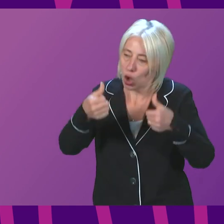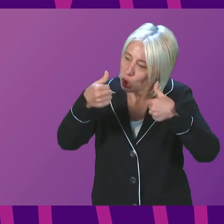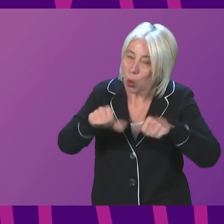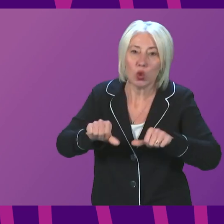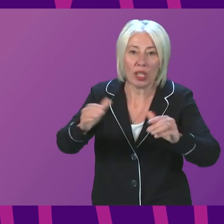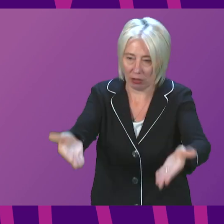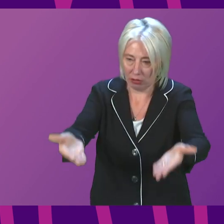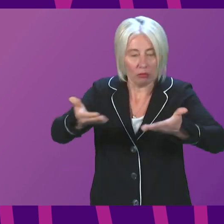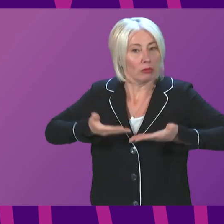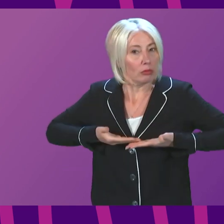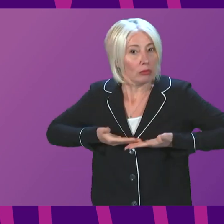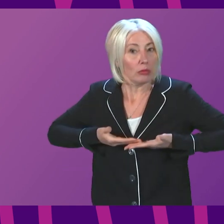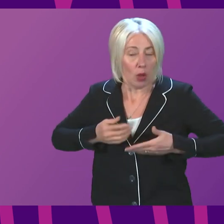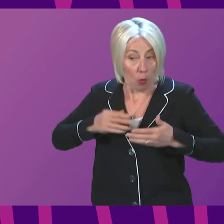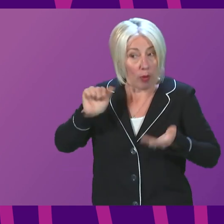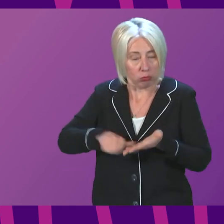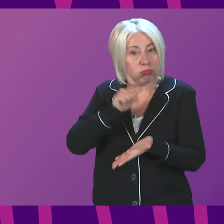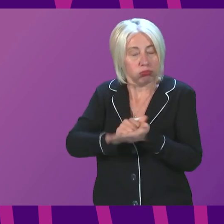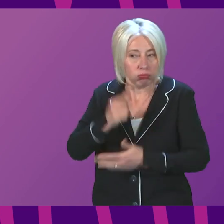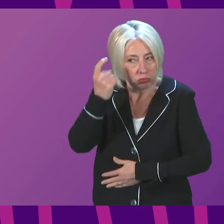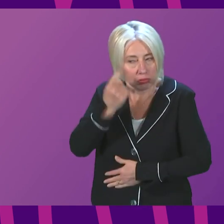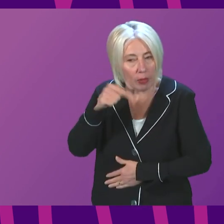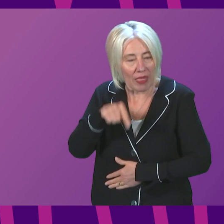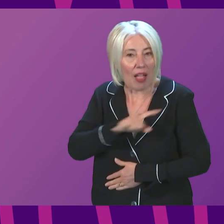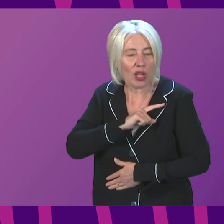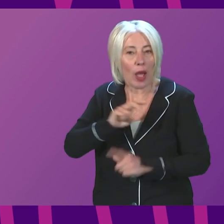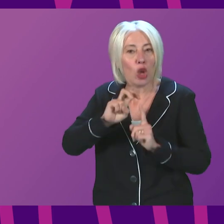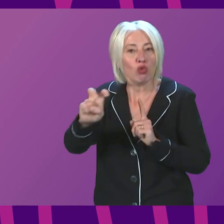will be properly considered, which is why the transport minister has agreed to meet